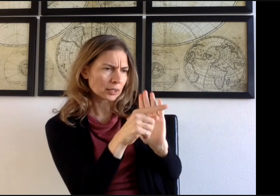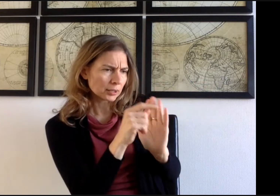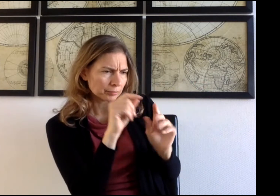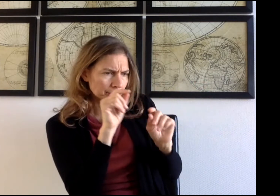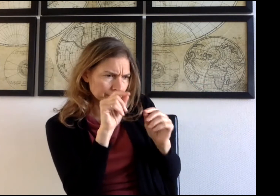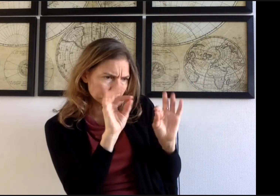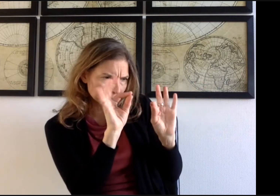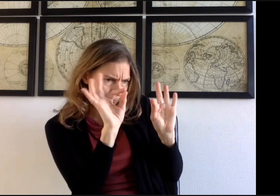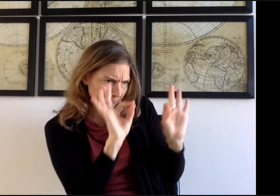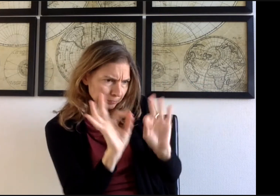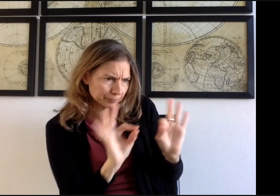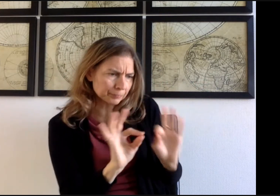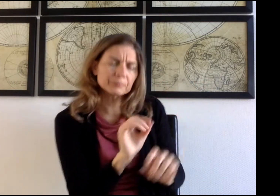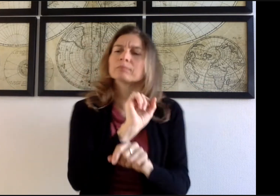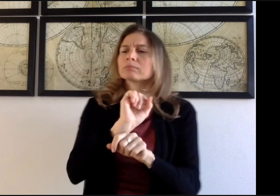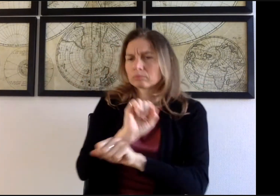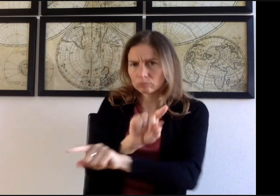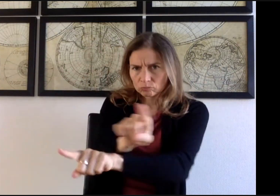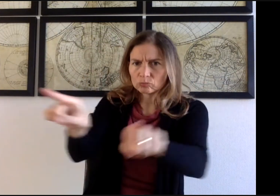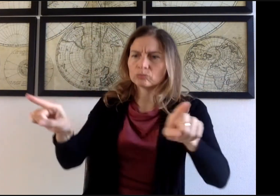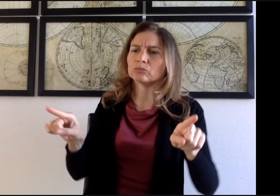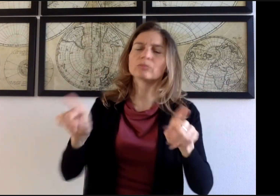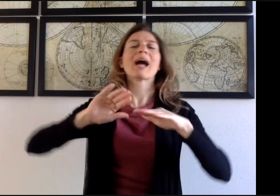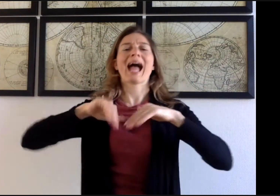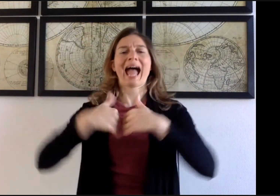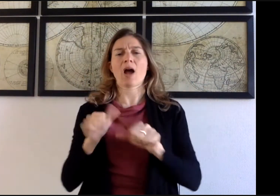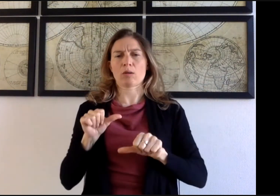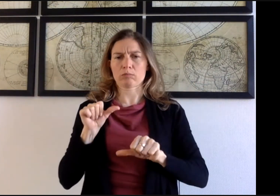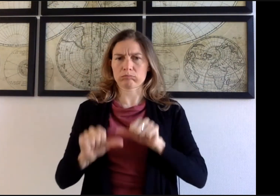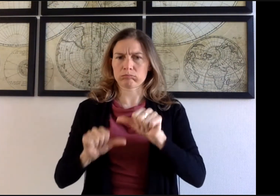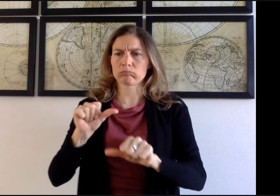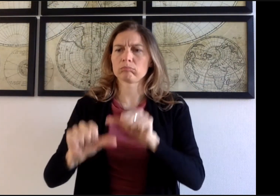which describes the email procedure. This was all adopted by all our board.